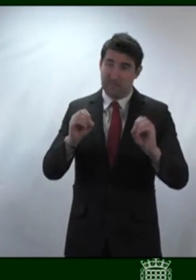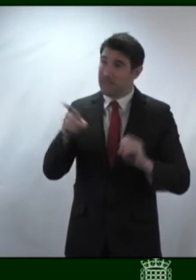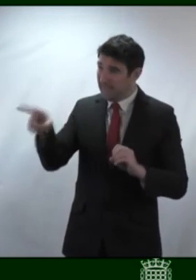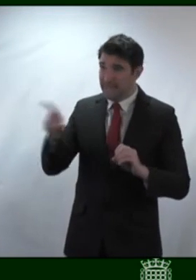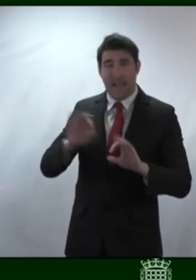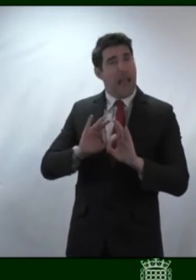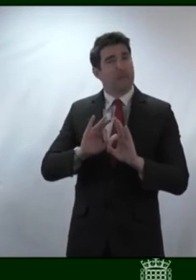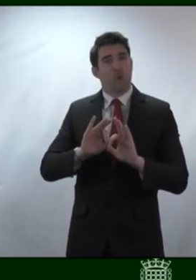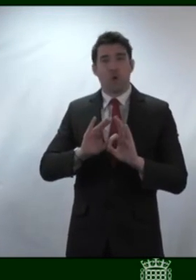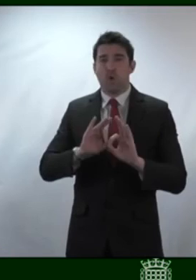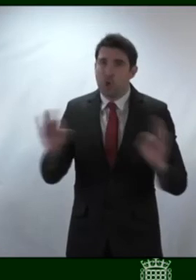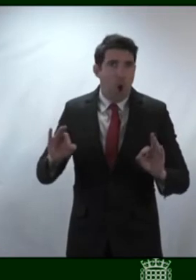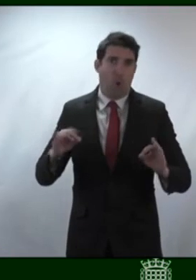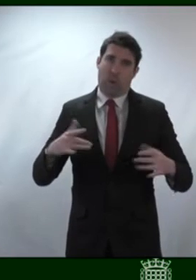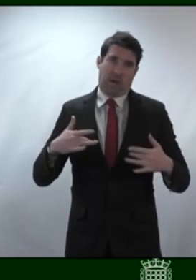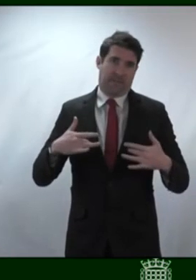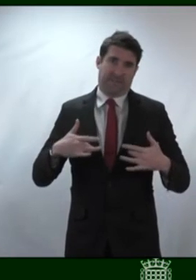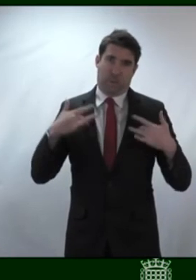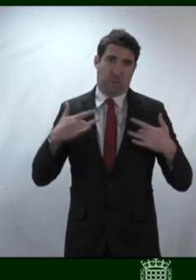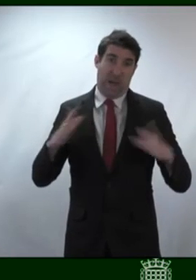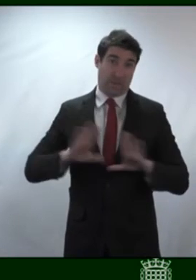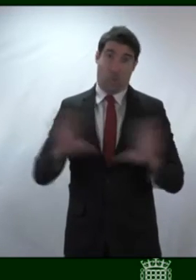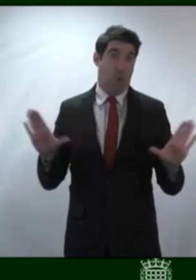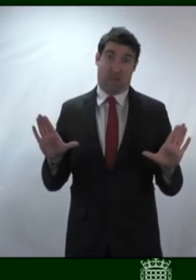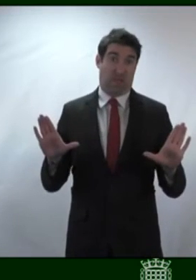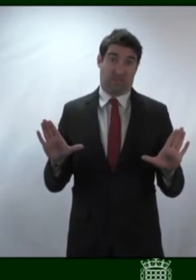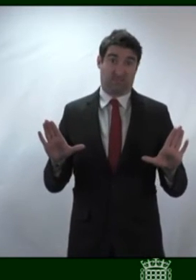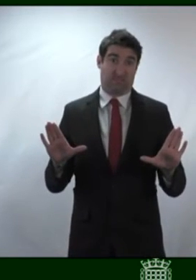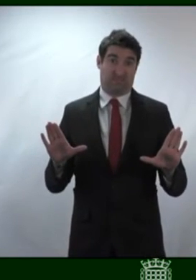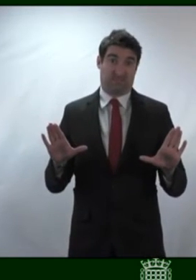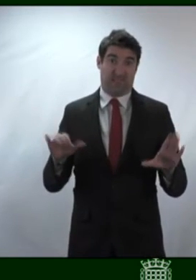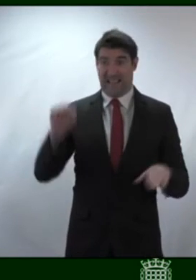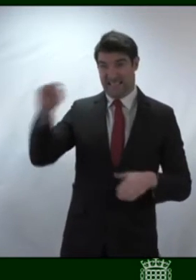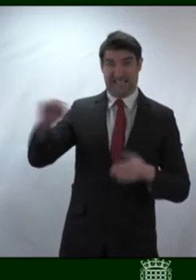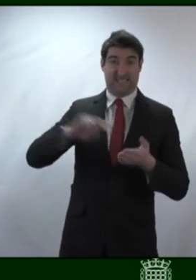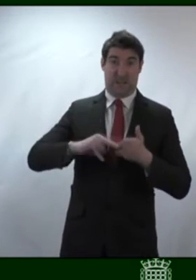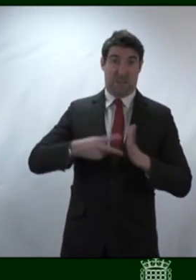it would be wonderful if he could produce one. This Government are getting on with delivering on